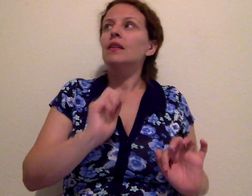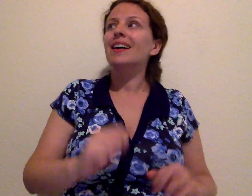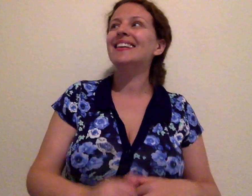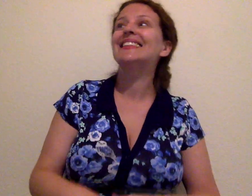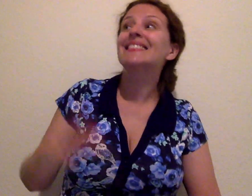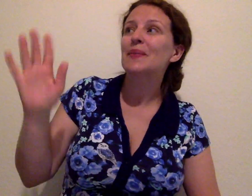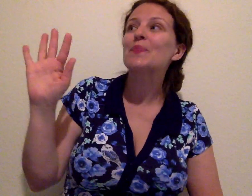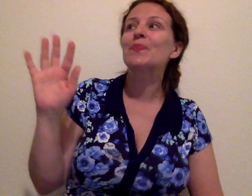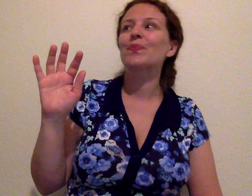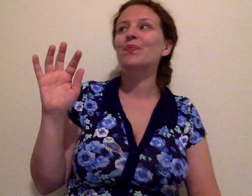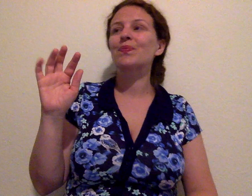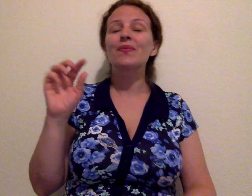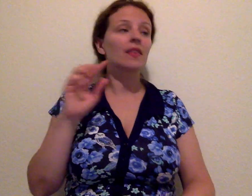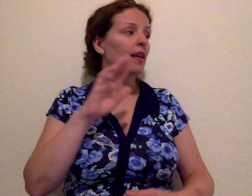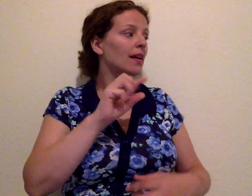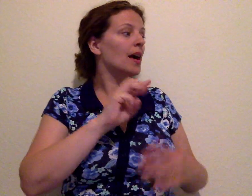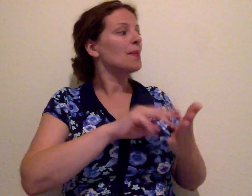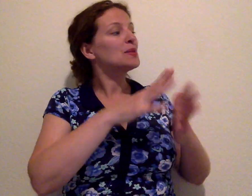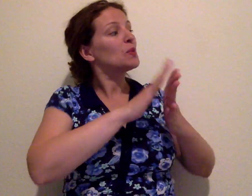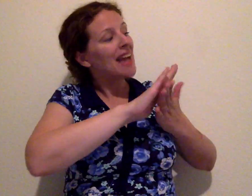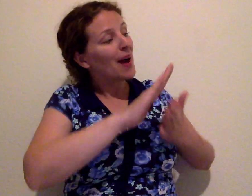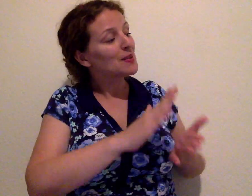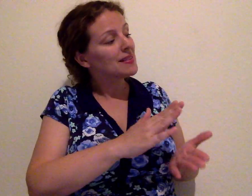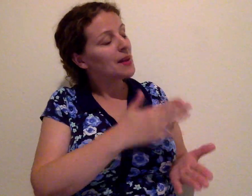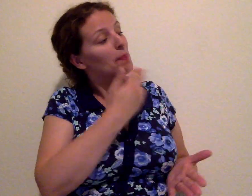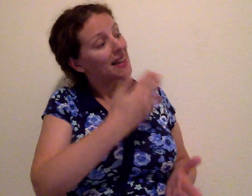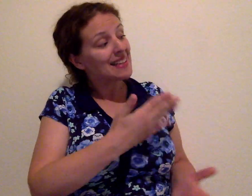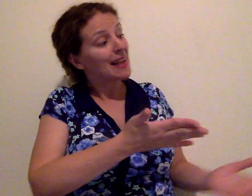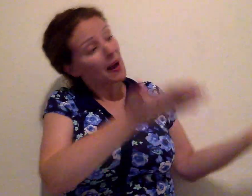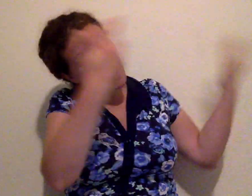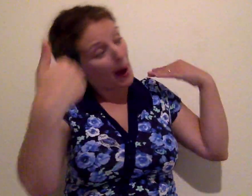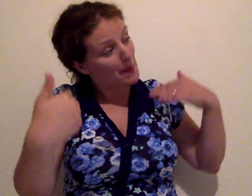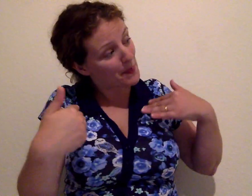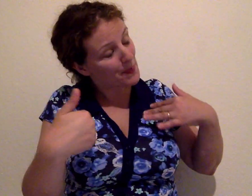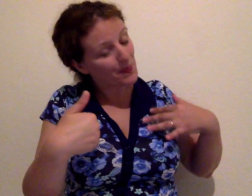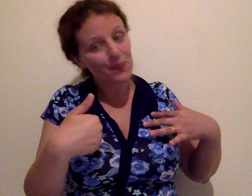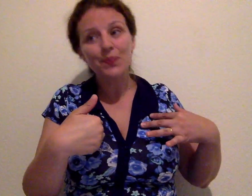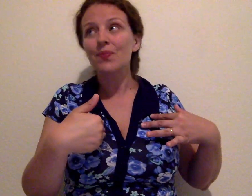Emma looked over and waved slightly at him. "Miss Woodhouse please come."